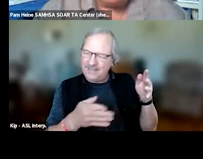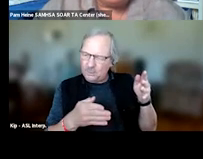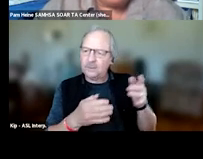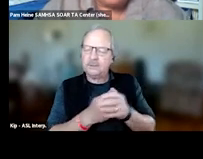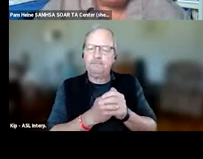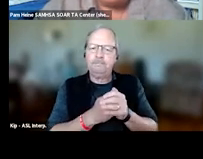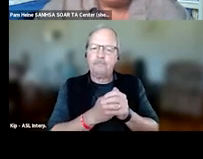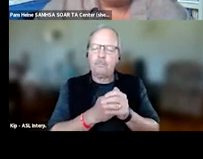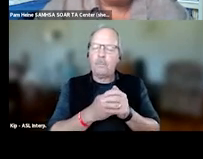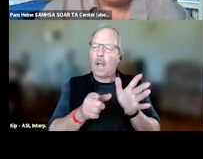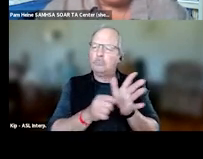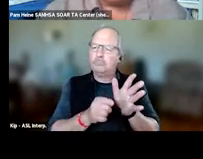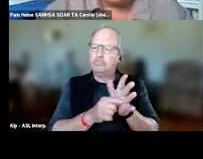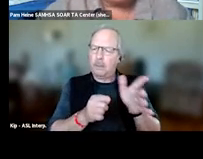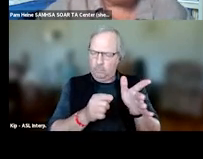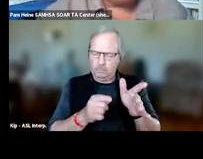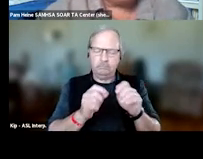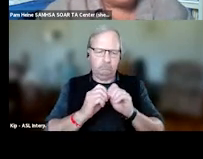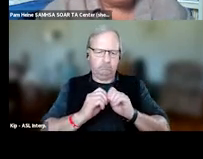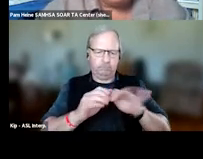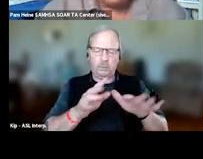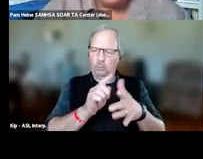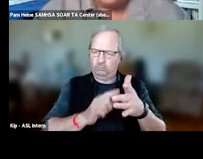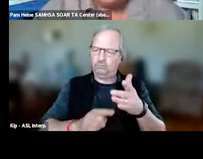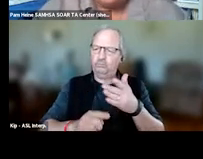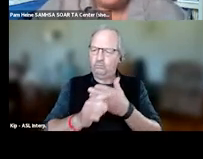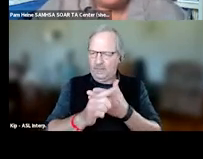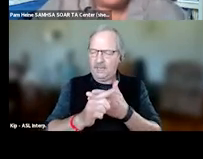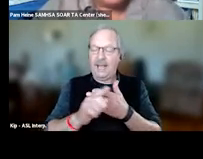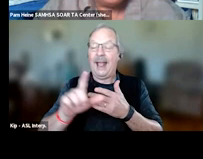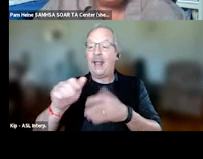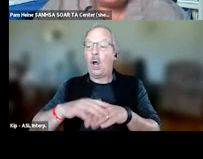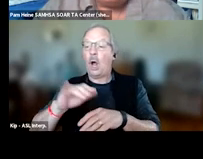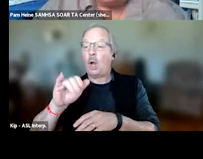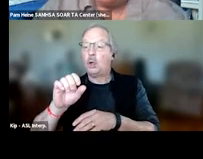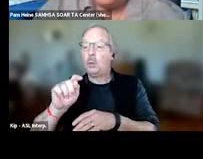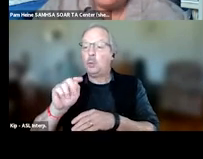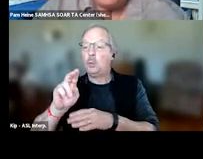within a week on the SOAR website and later on YouTube. Questions, we'll take plenty